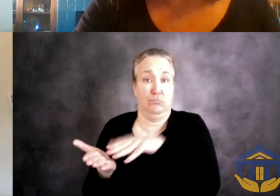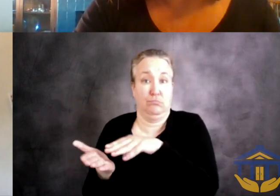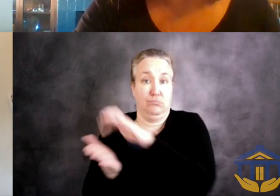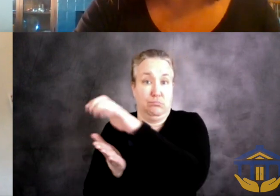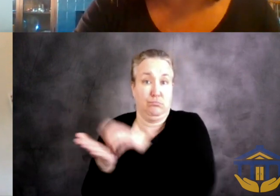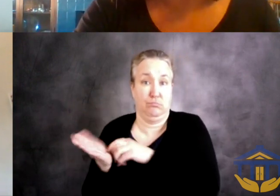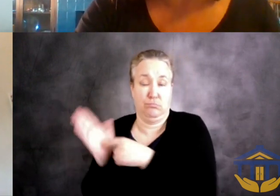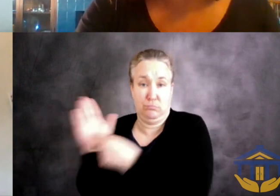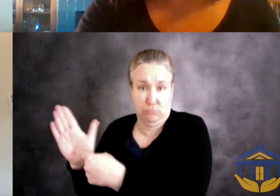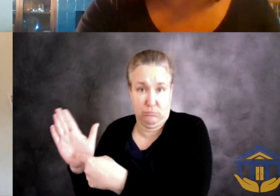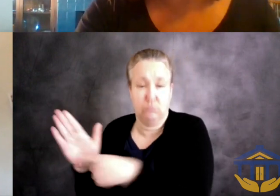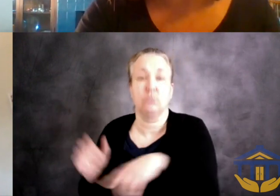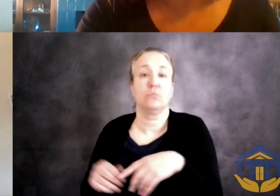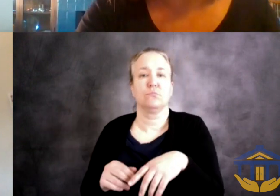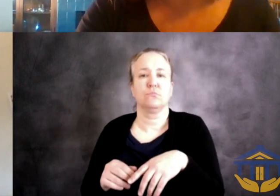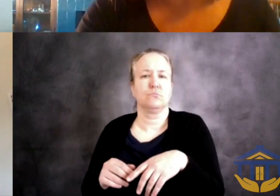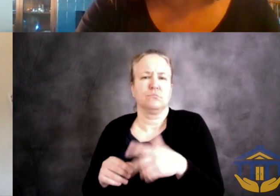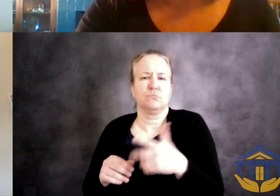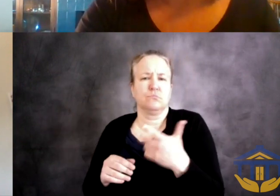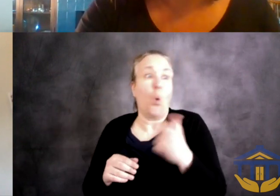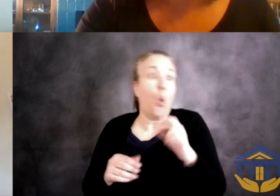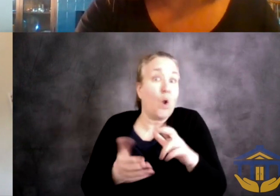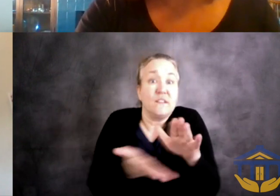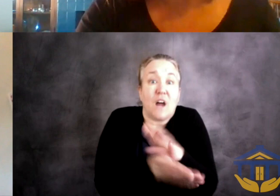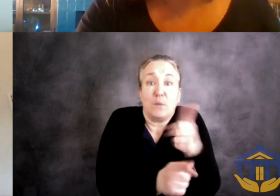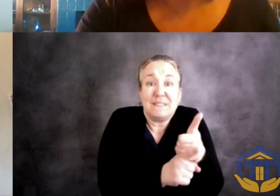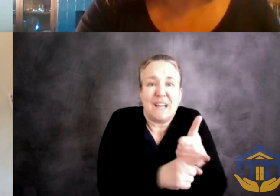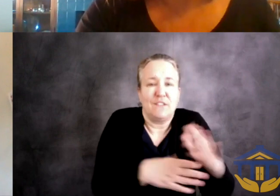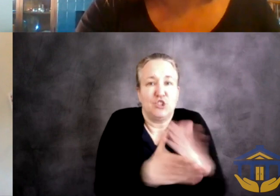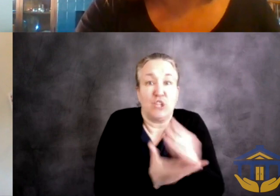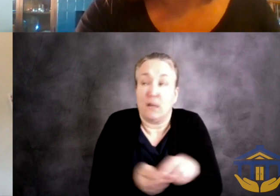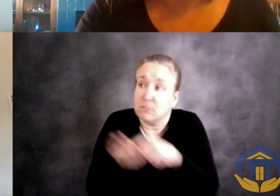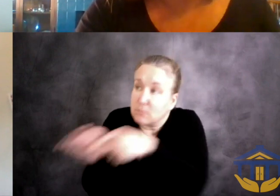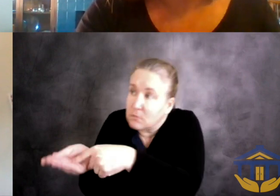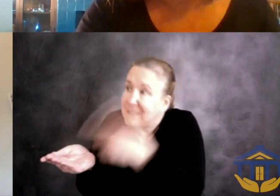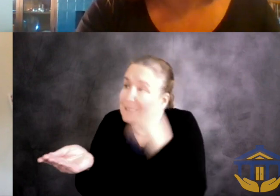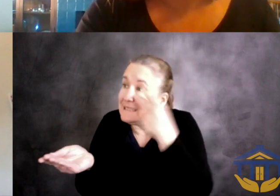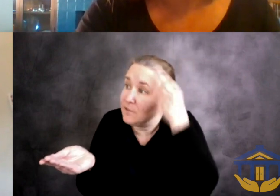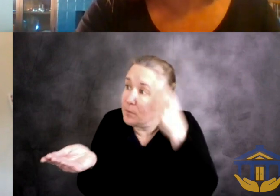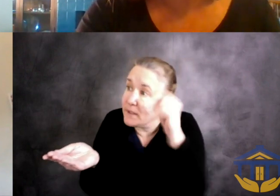if just sharing the document with the information wasn't enough, um, maybe trying to make their